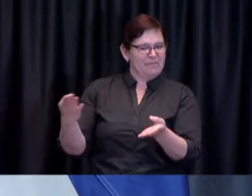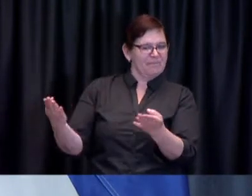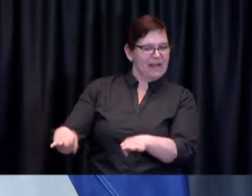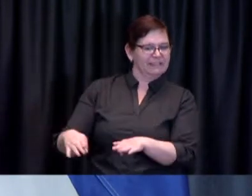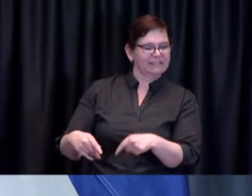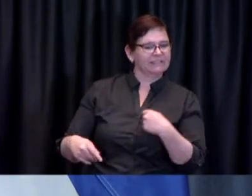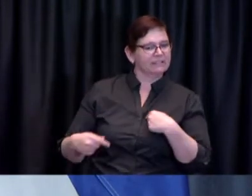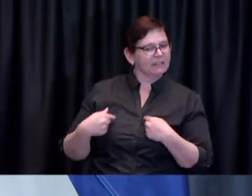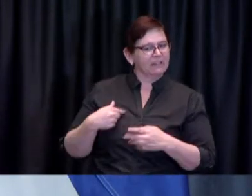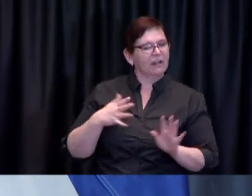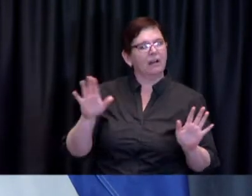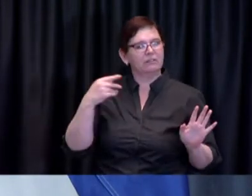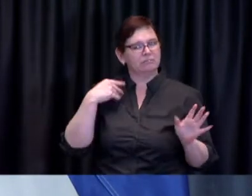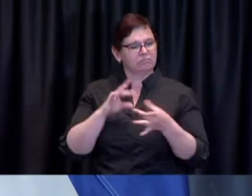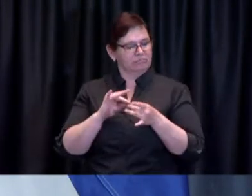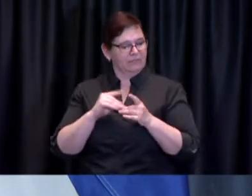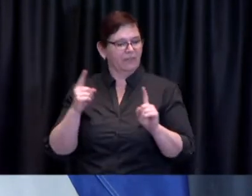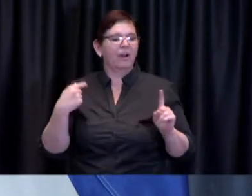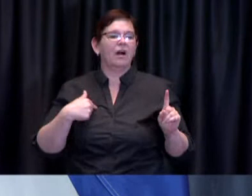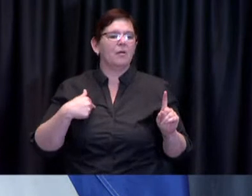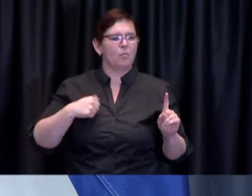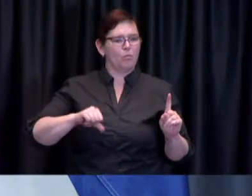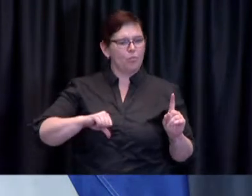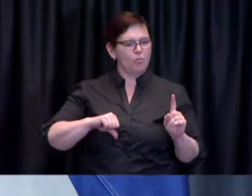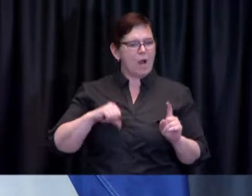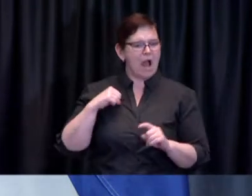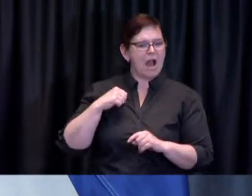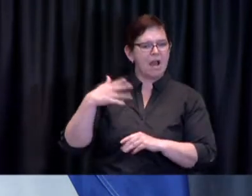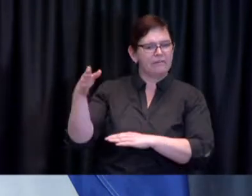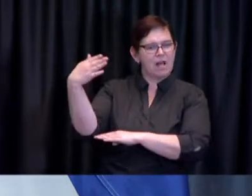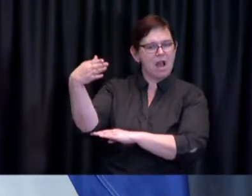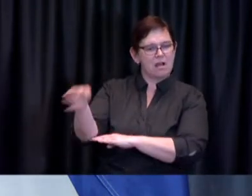Toronto Maple Leaf flag at City Hall today and that is meant to wish them good luck